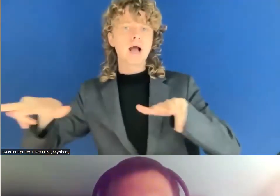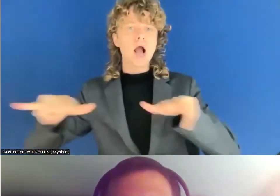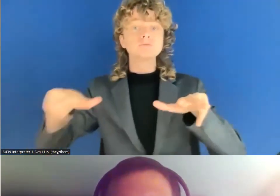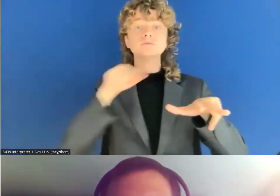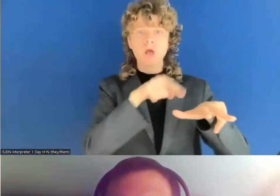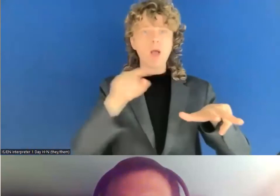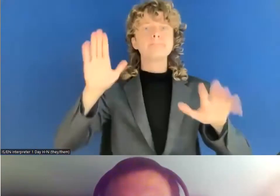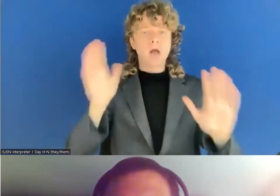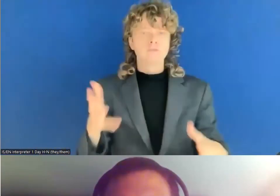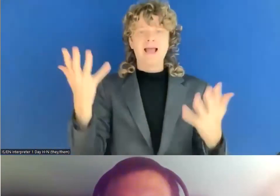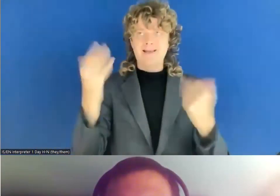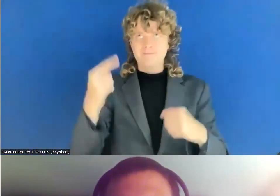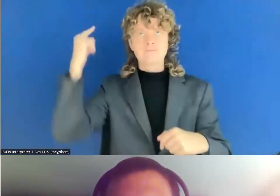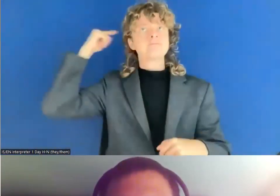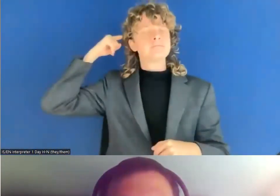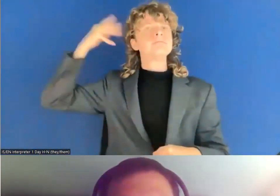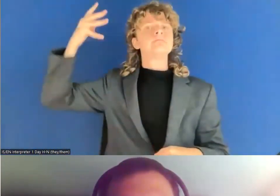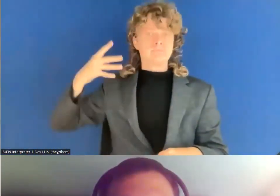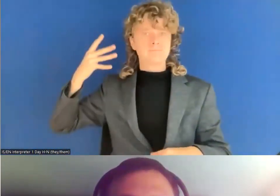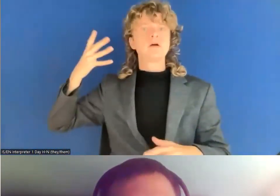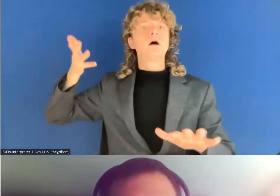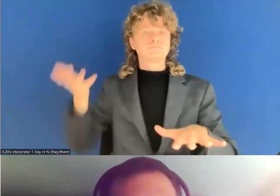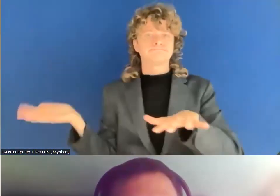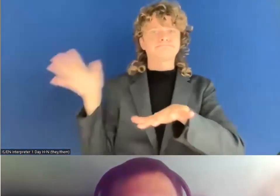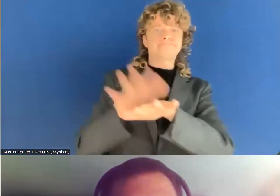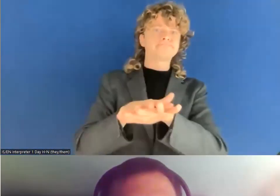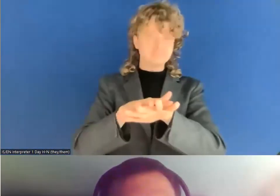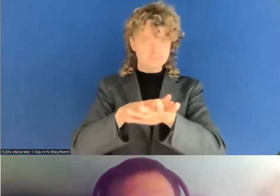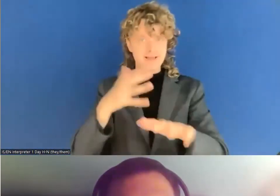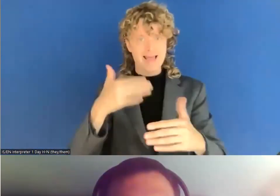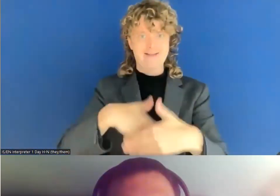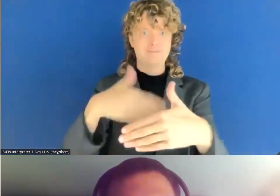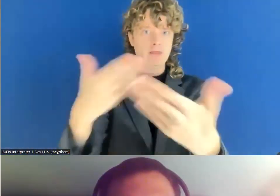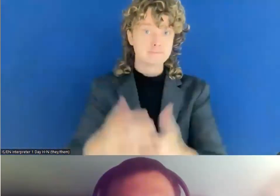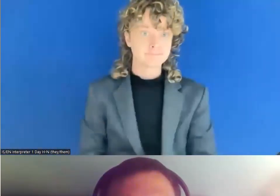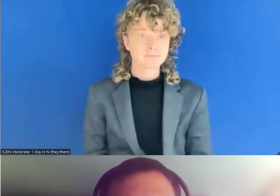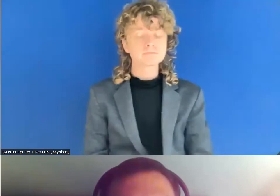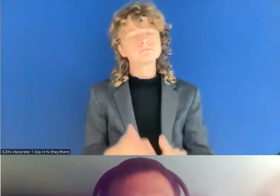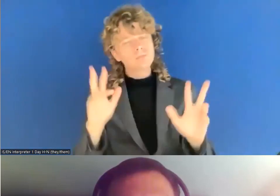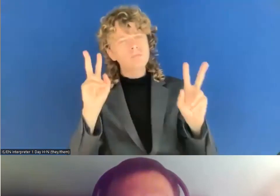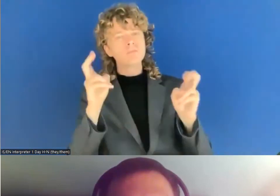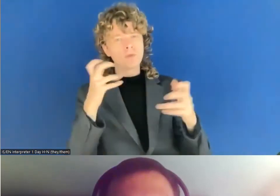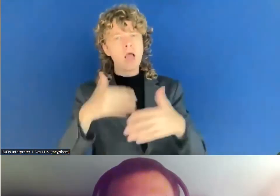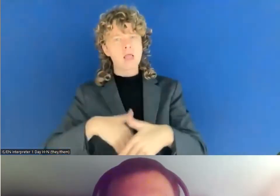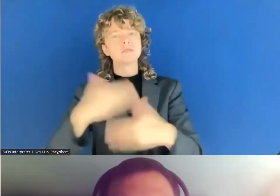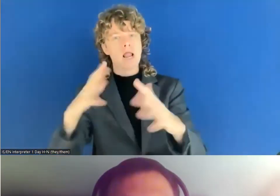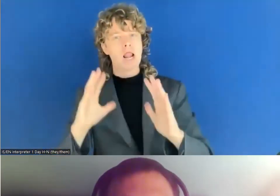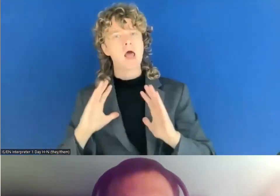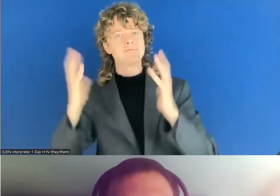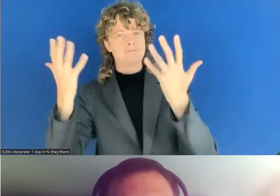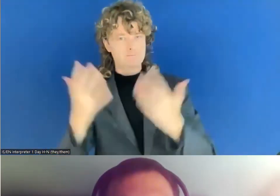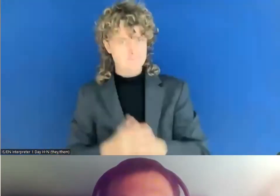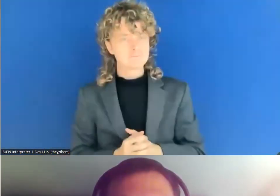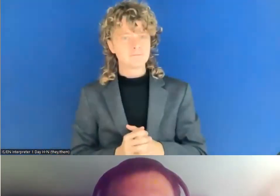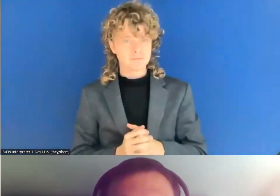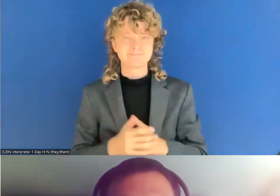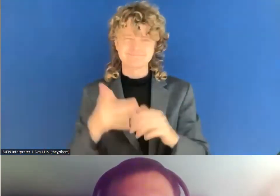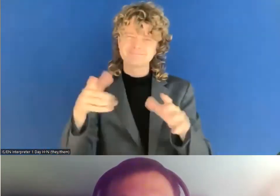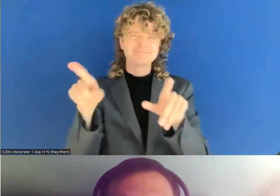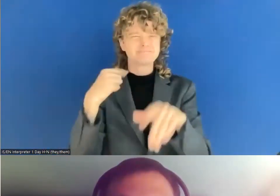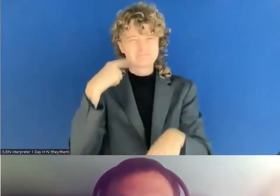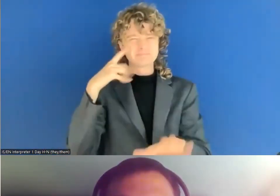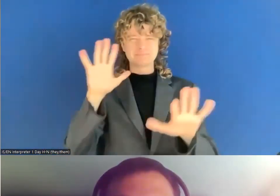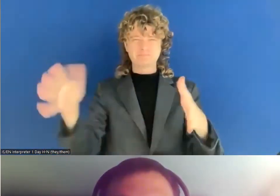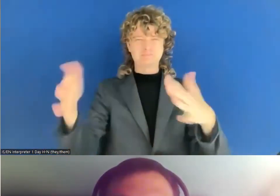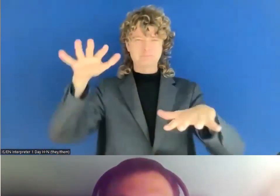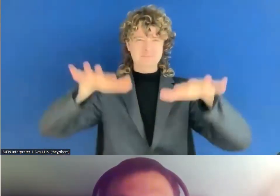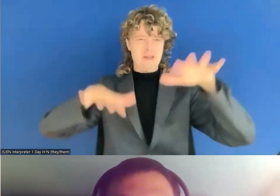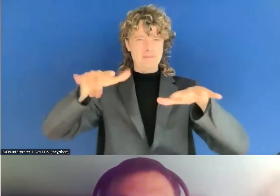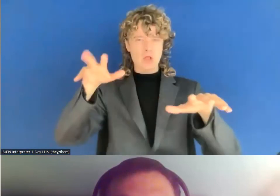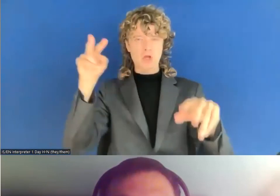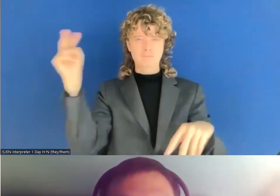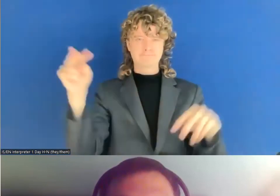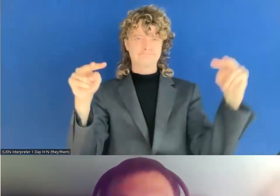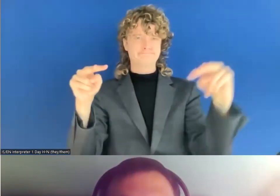So it becomes, kind of, part of the daily life. So you're both in the same idea here, the process. I think maybe people are sometimes looking for